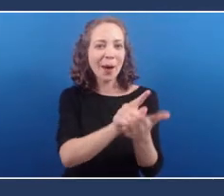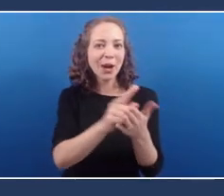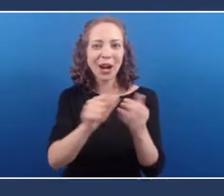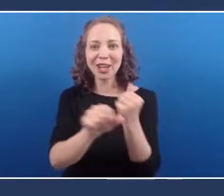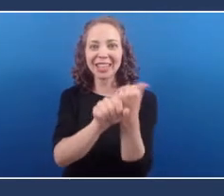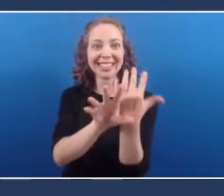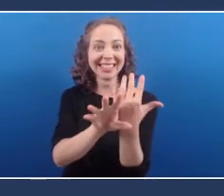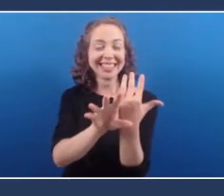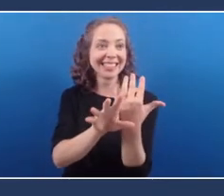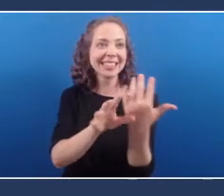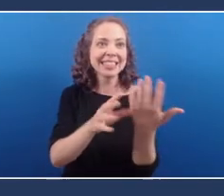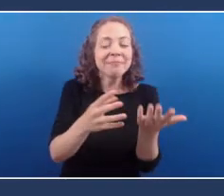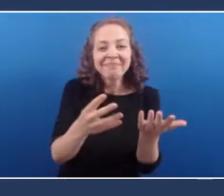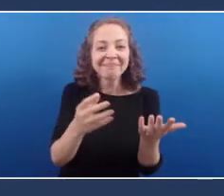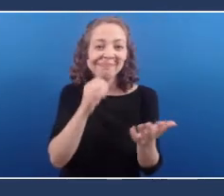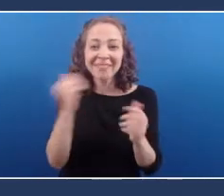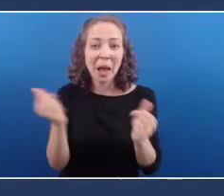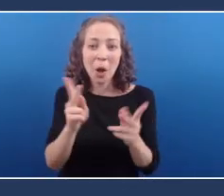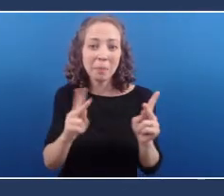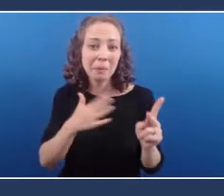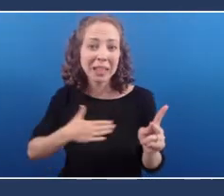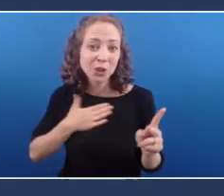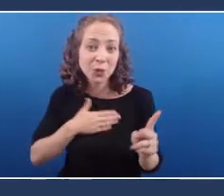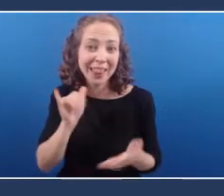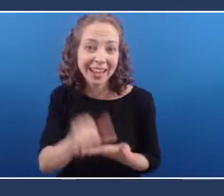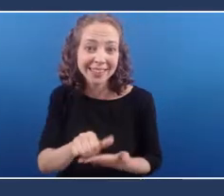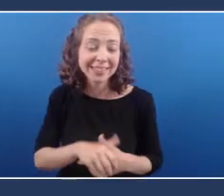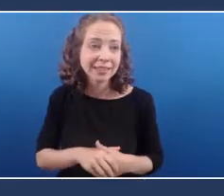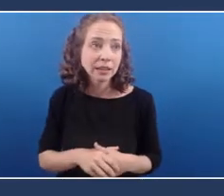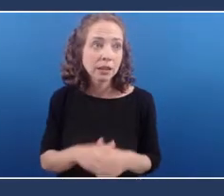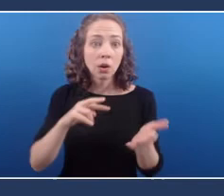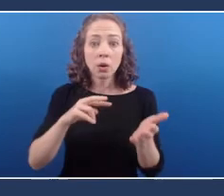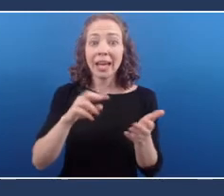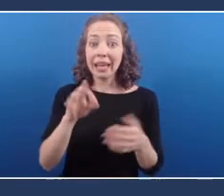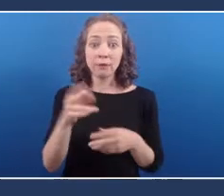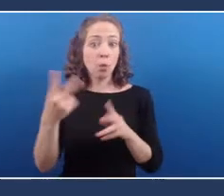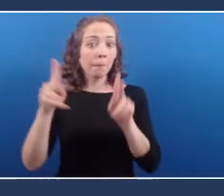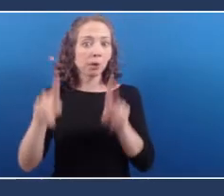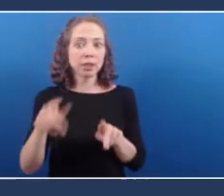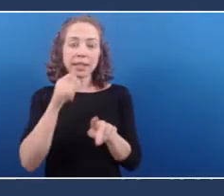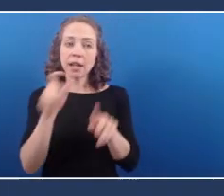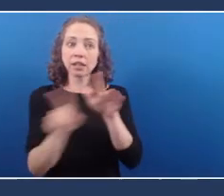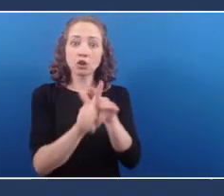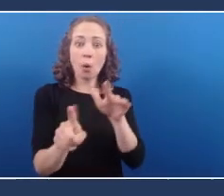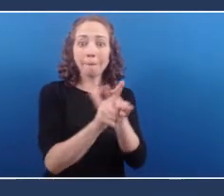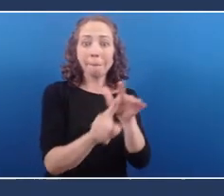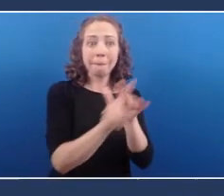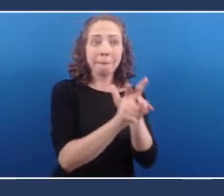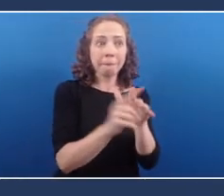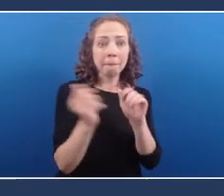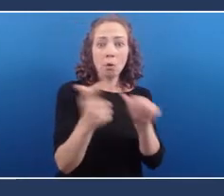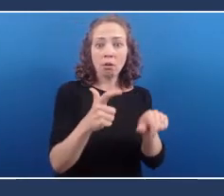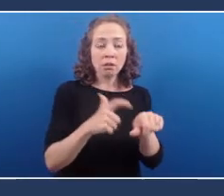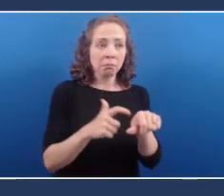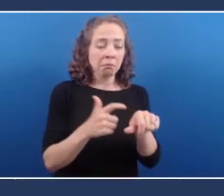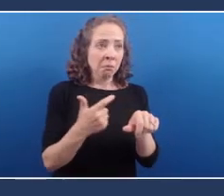up regularly, that’s a great time to reach out and check in. And you may just find out that they needed their own downtime during that happy hour,